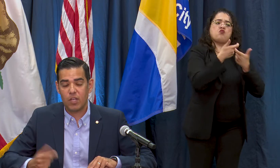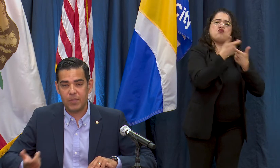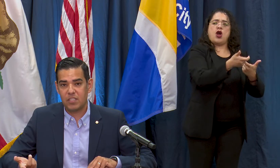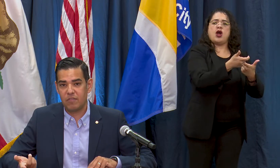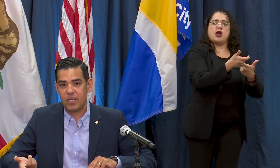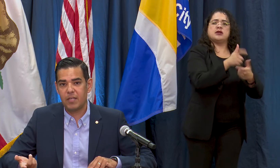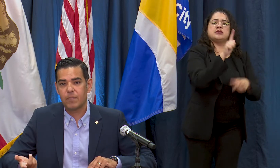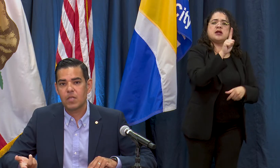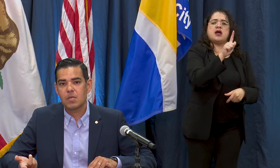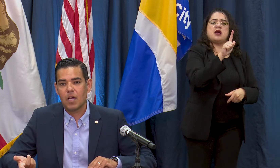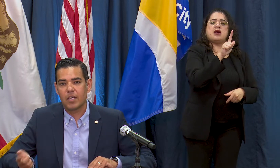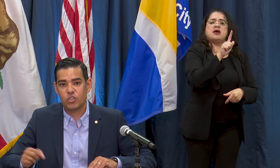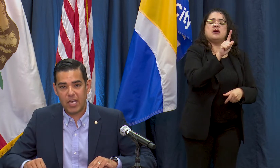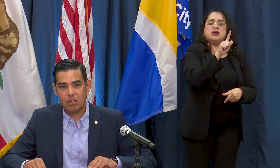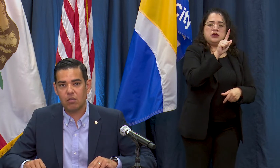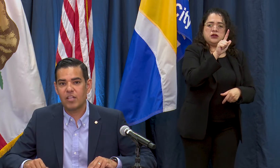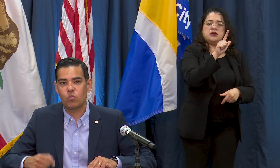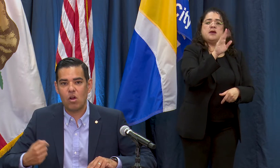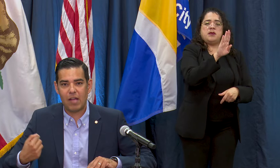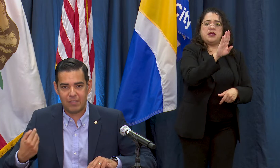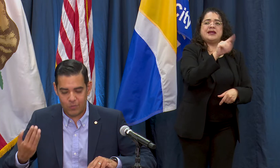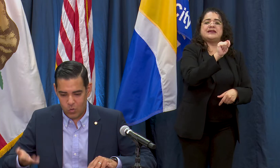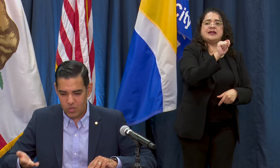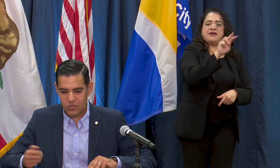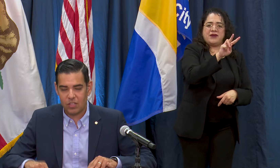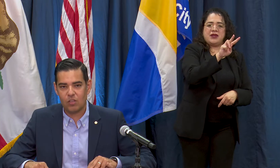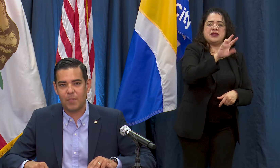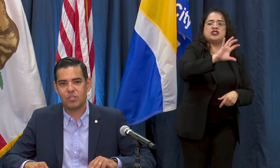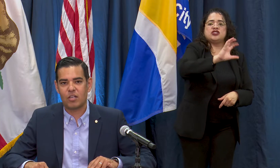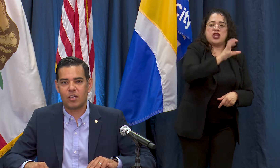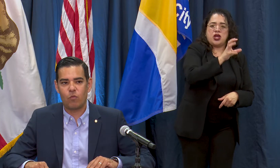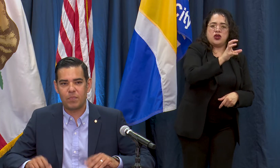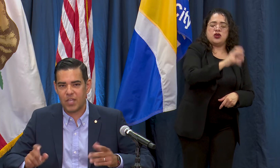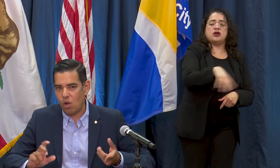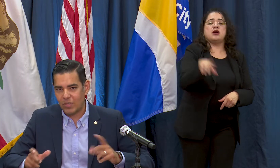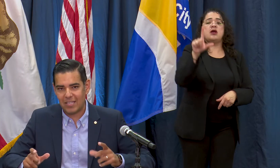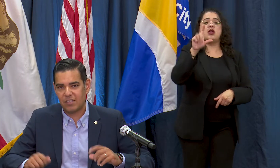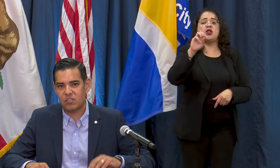LBTV channel as well as of course the LongBeach.gov website always has links